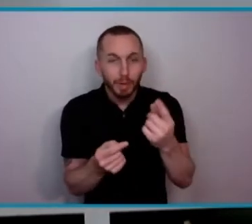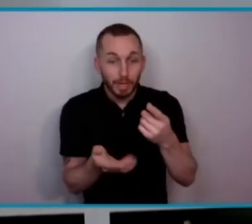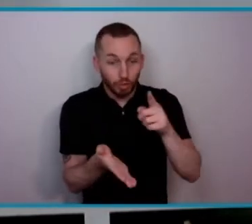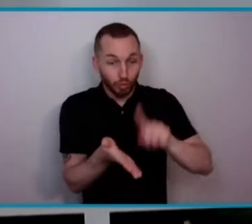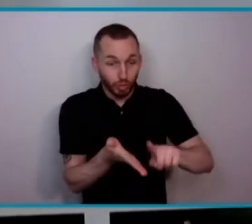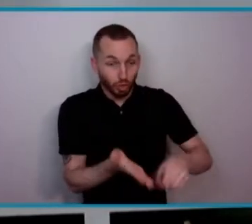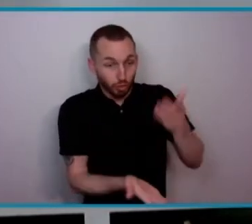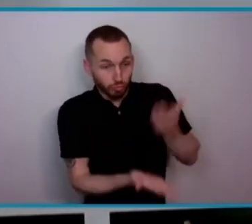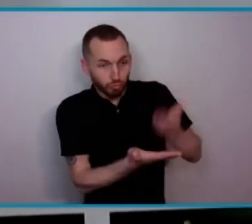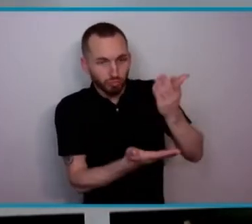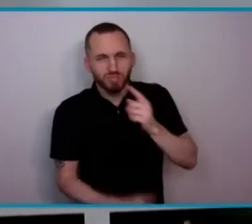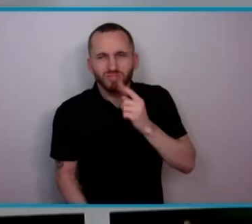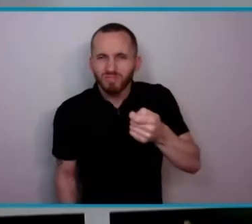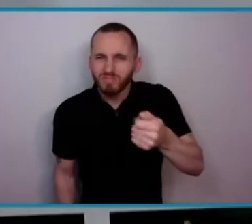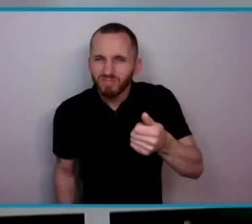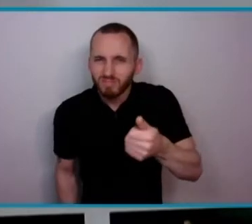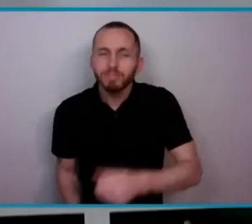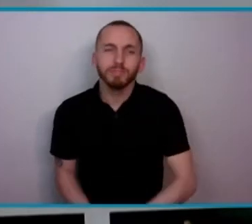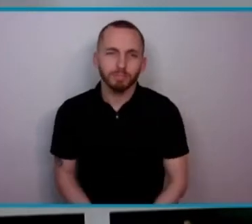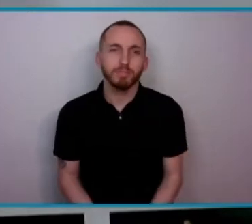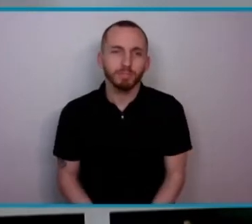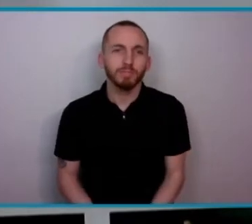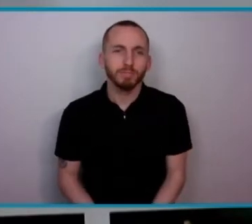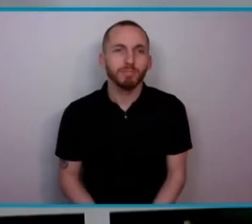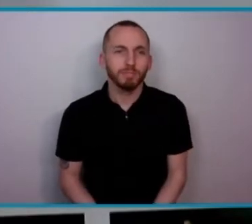That is true in civilian population and even more so in military population.